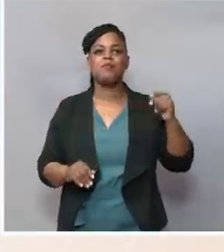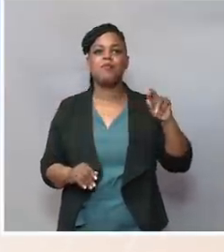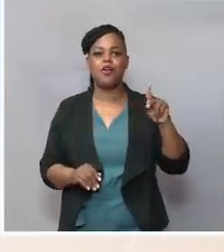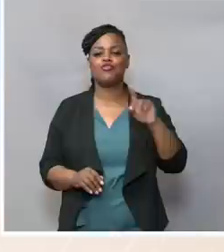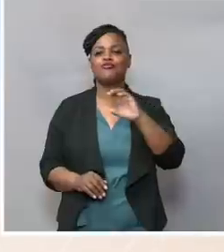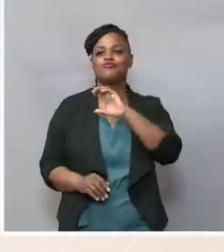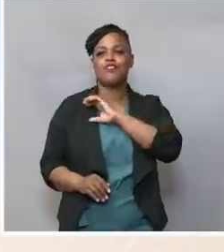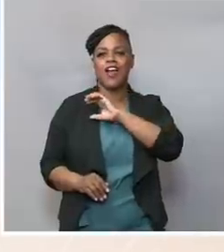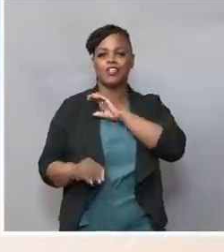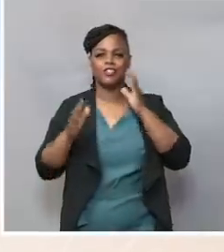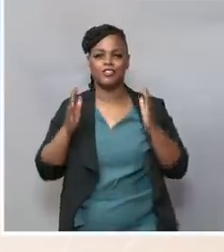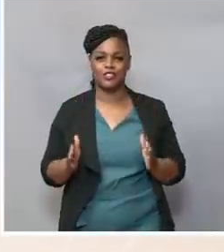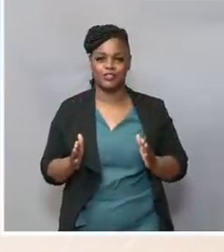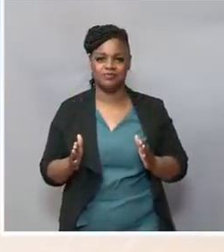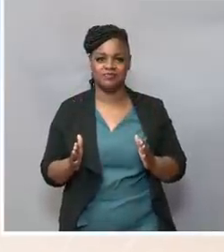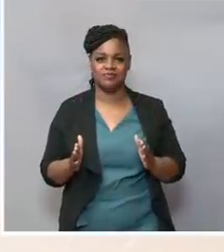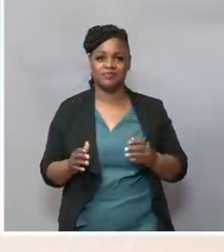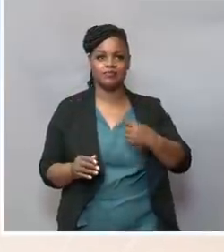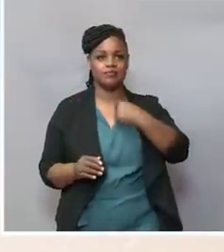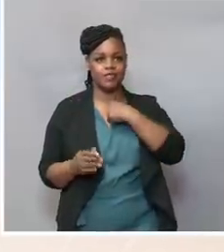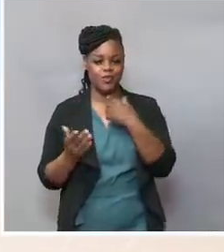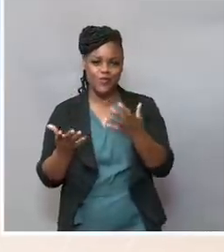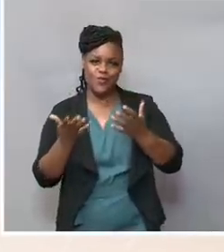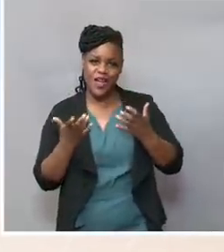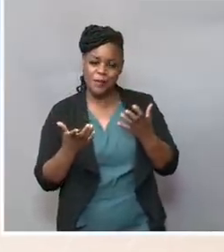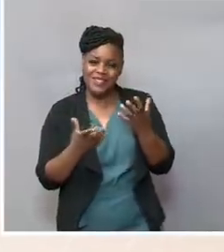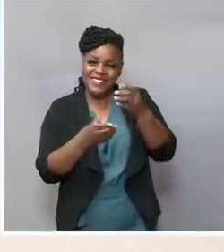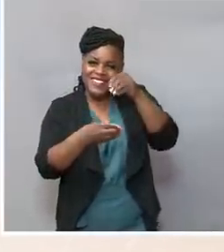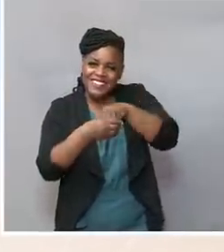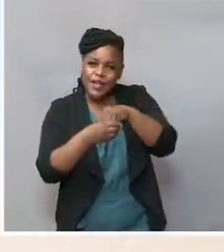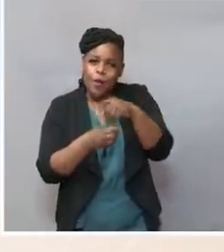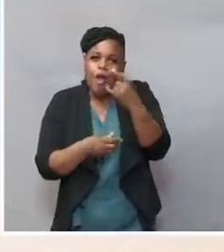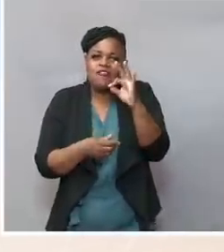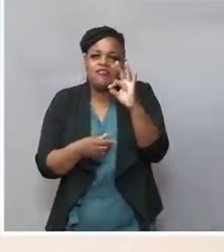that passed and pushed forward the stories of our nation.